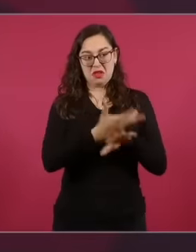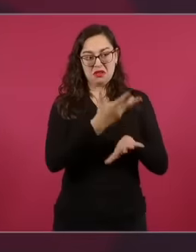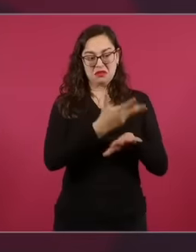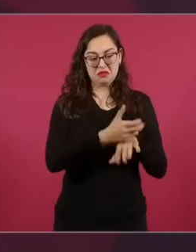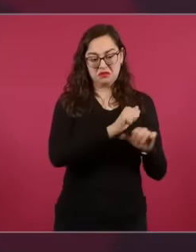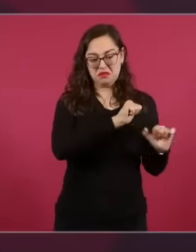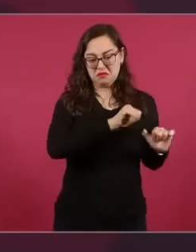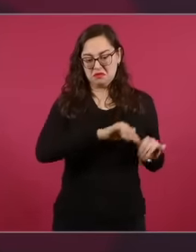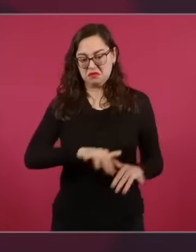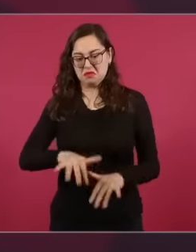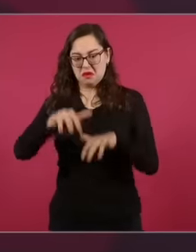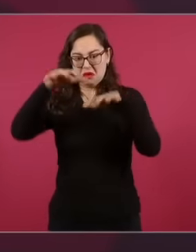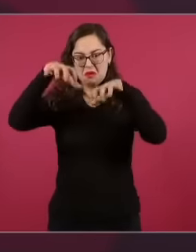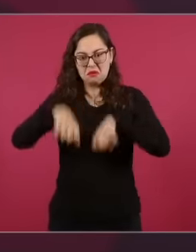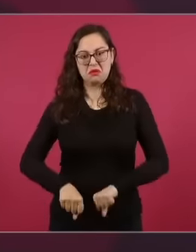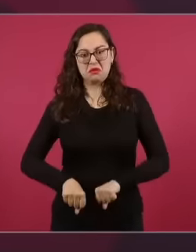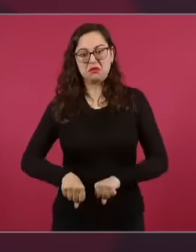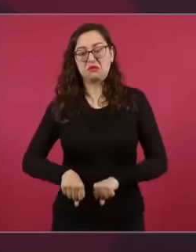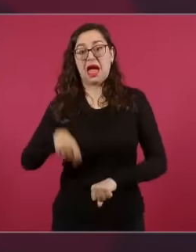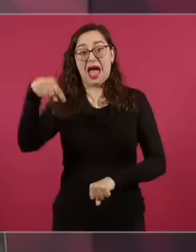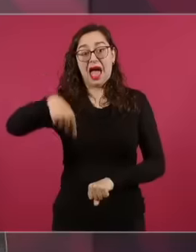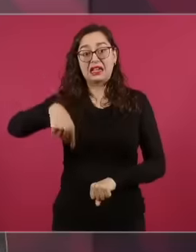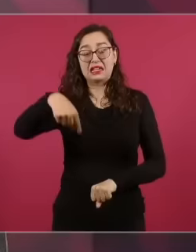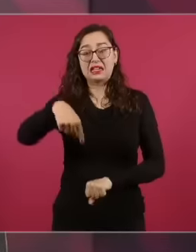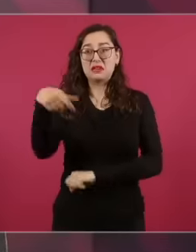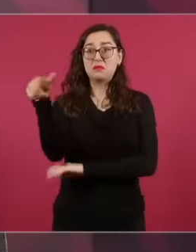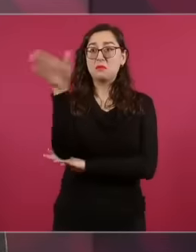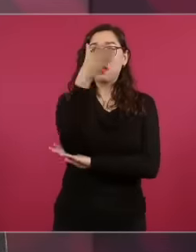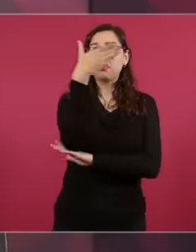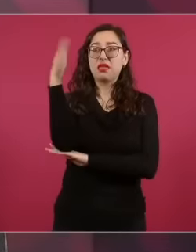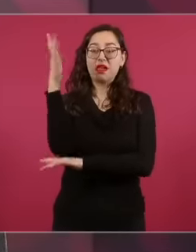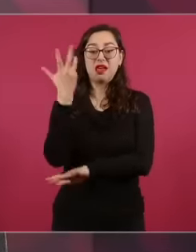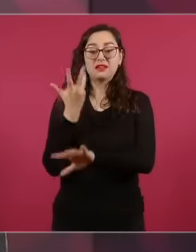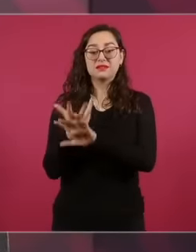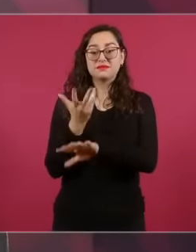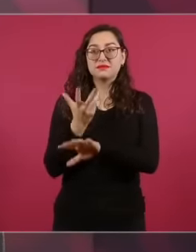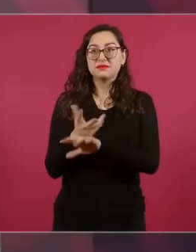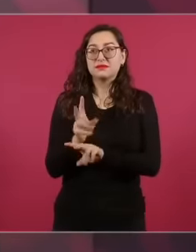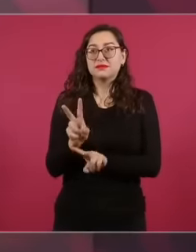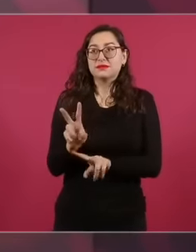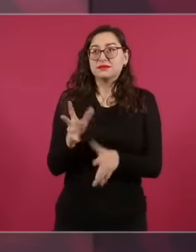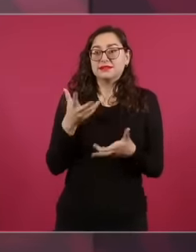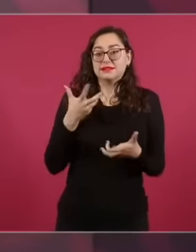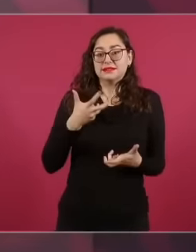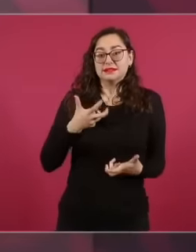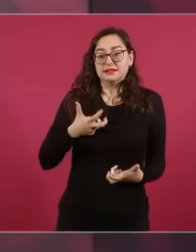National Palace and then in